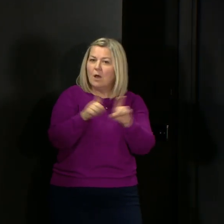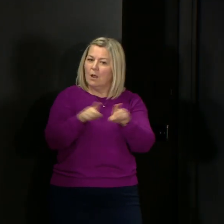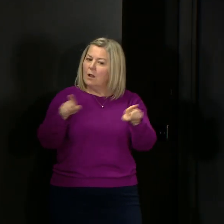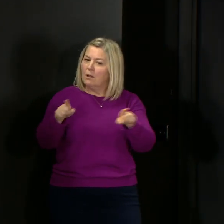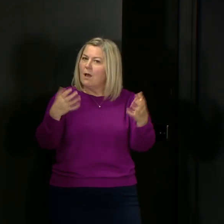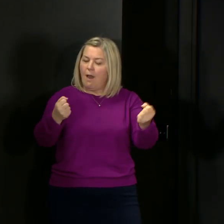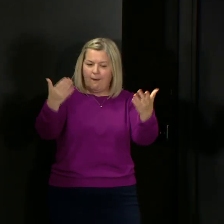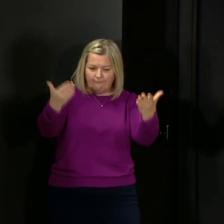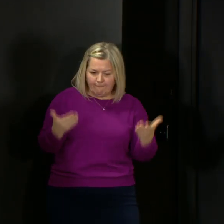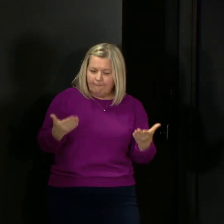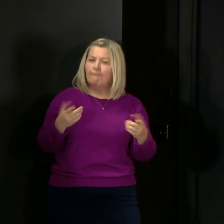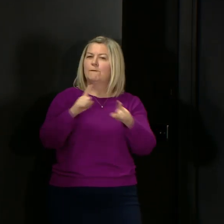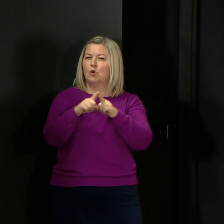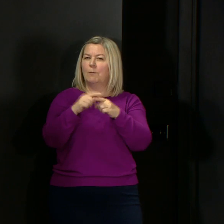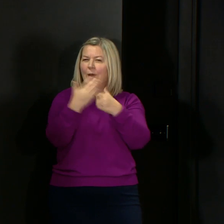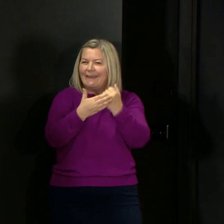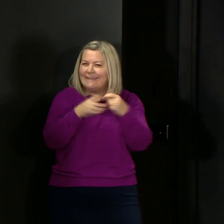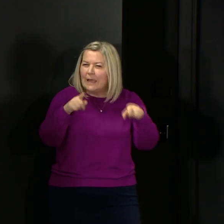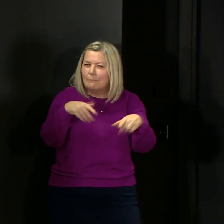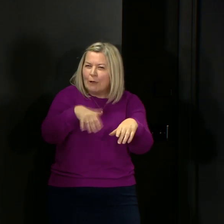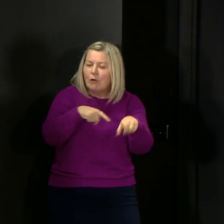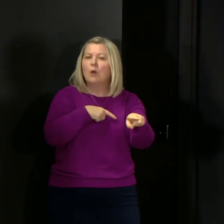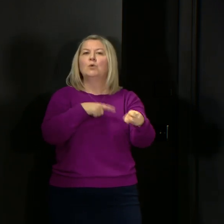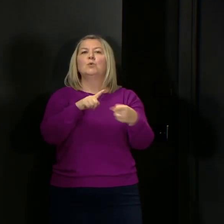Some of that is about ethnicity, some of that is about the background occupations, and where